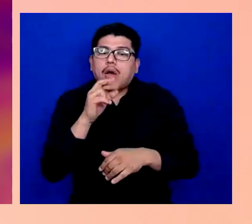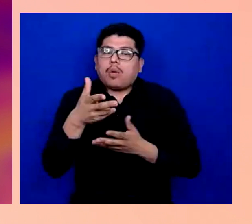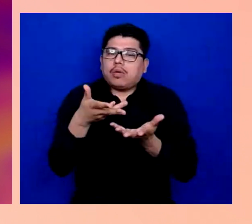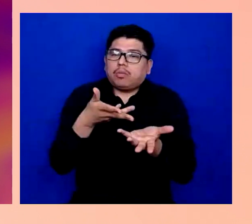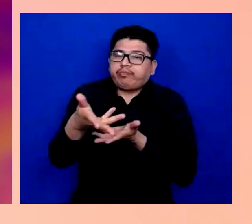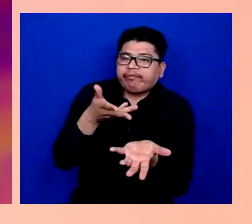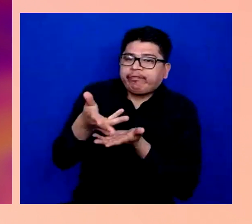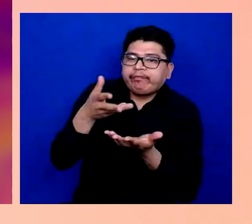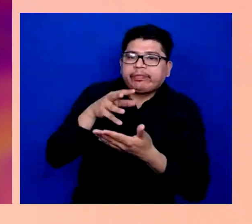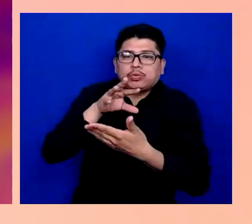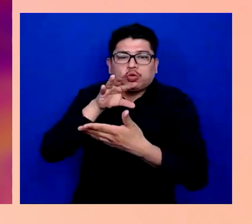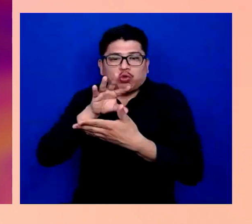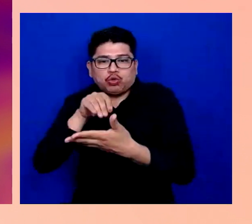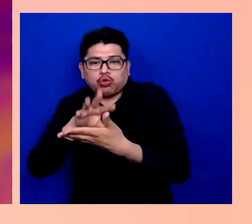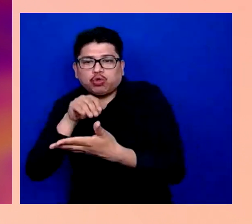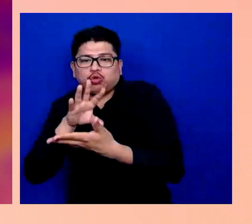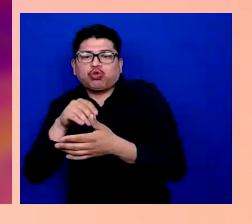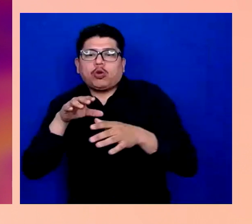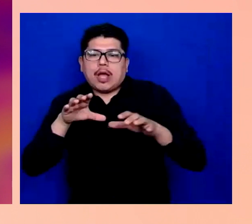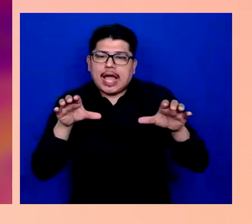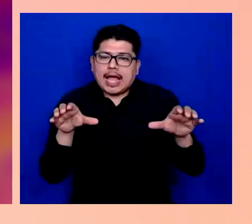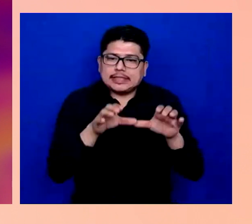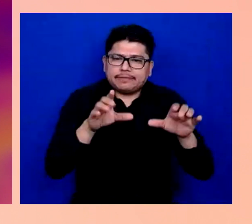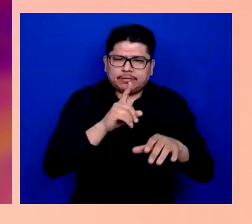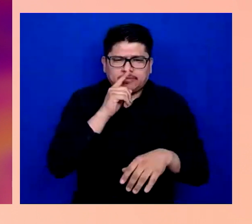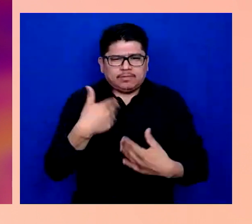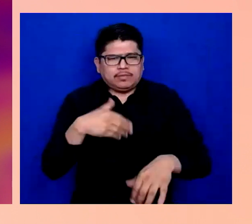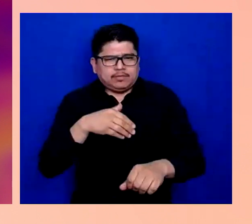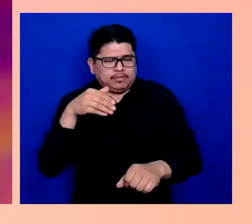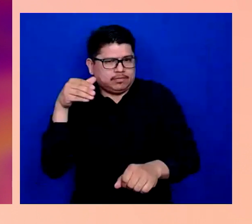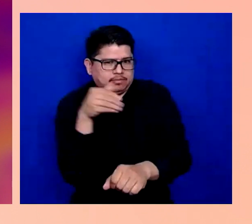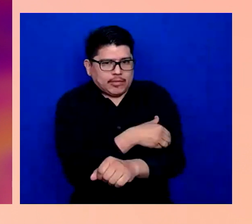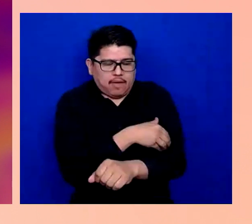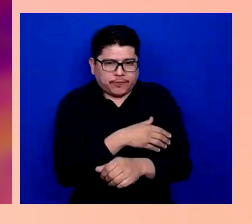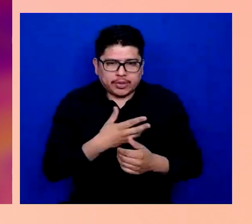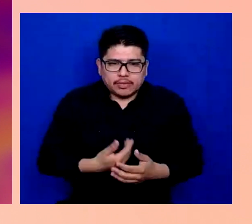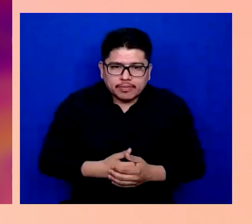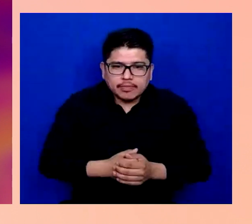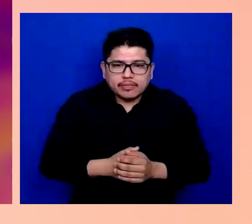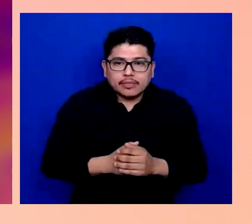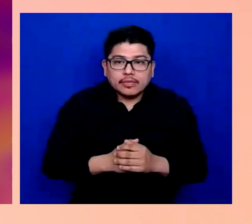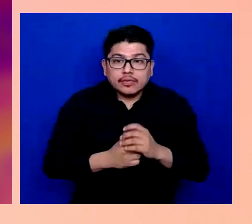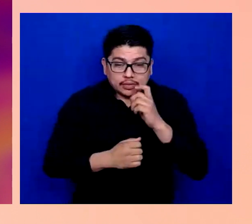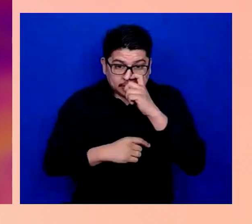That's been really powerful. Now when it gets into design and things,